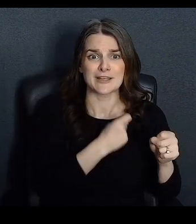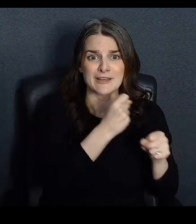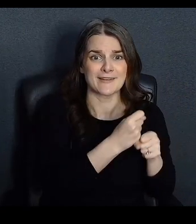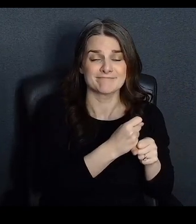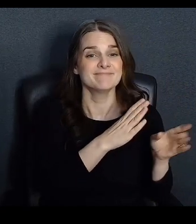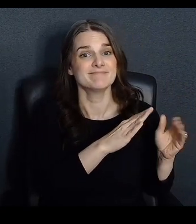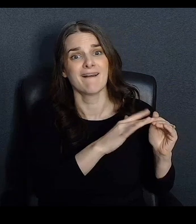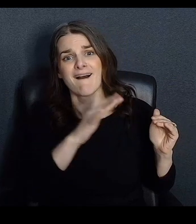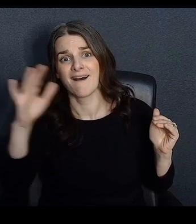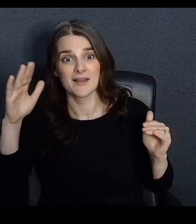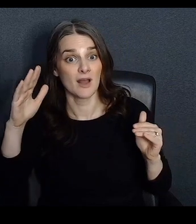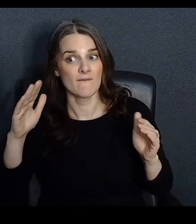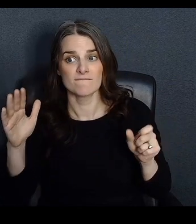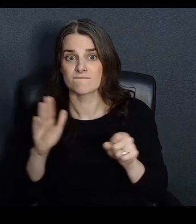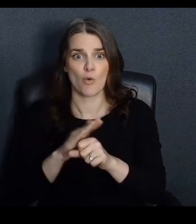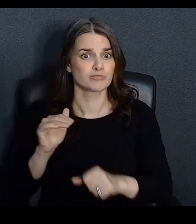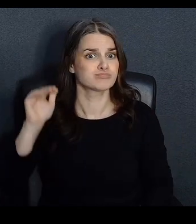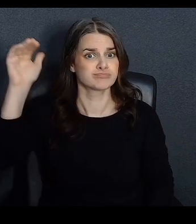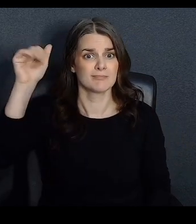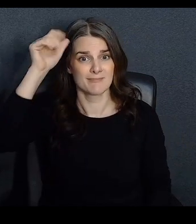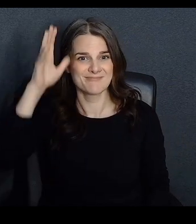and we have the ones made for full-grown men.